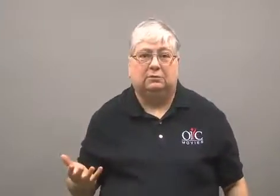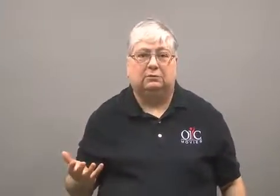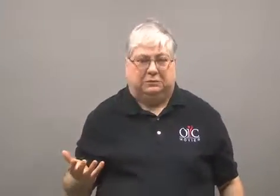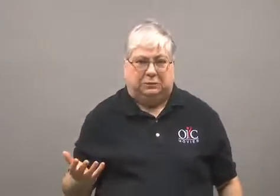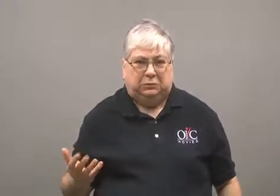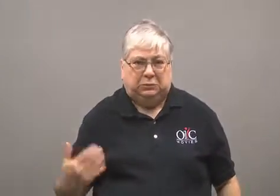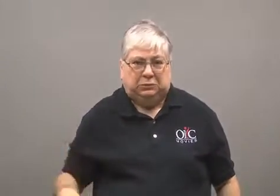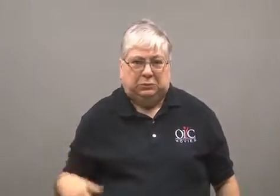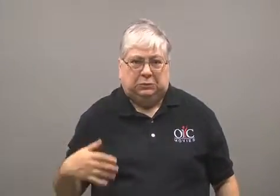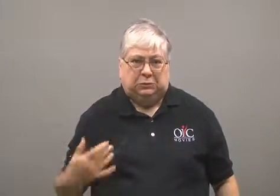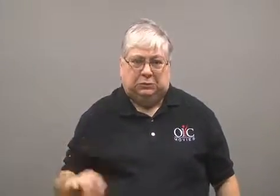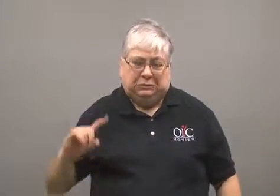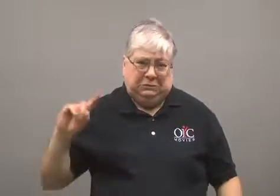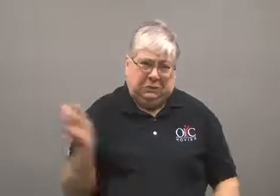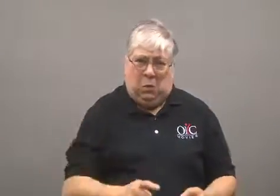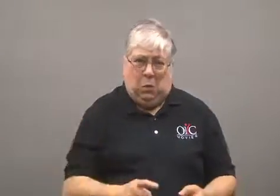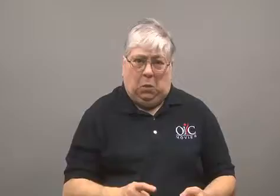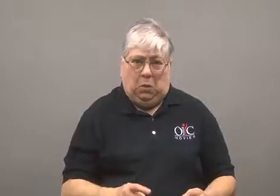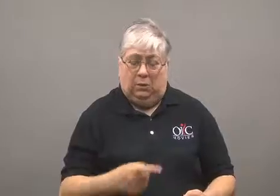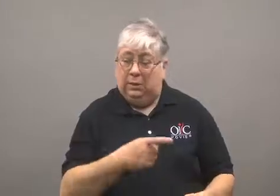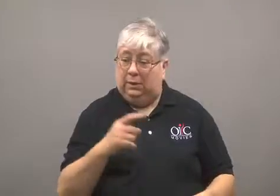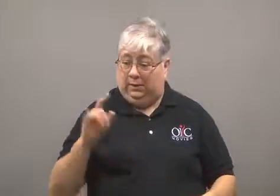That's a drastic reduction!